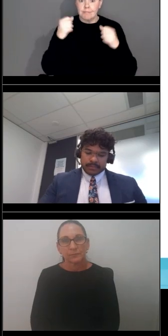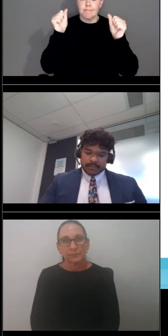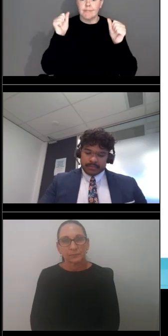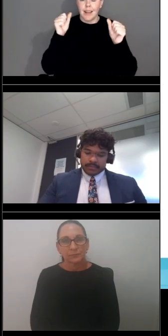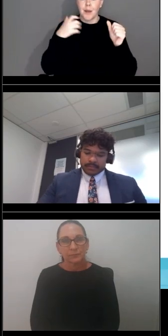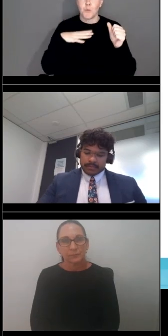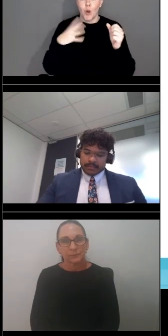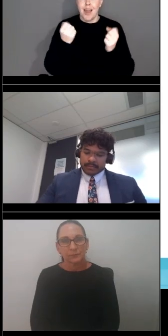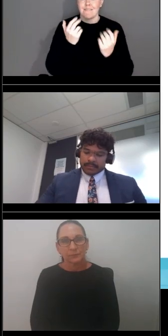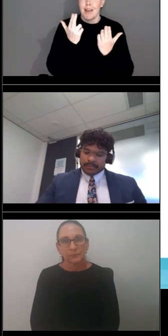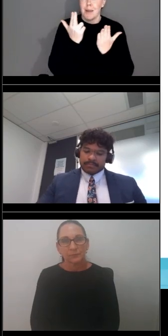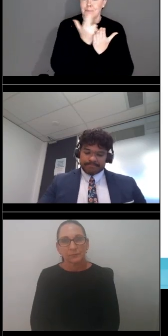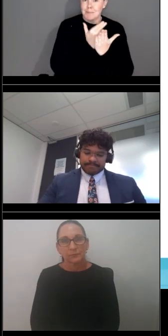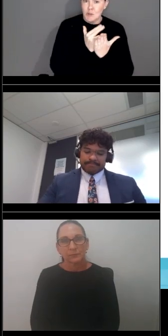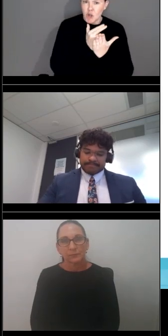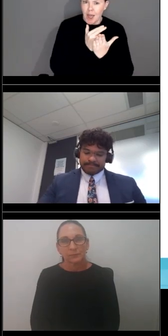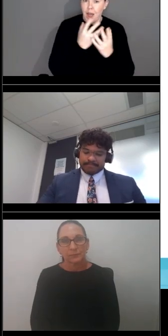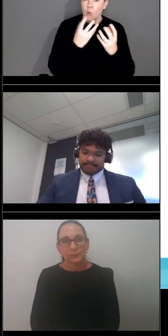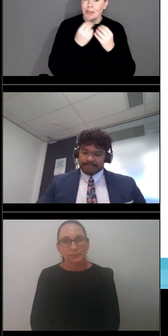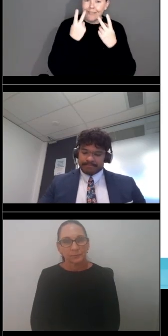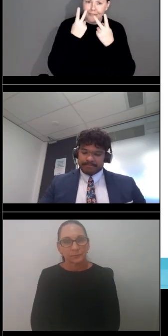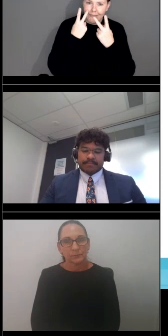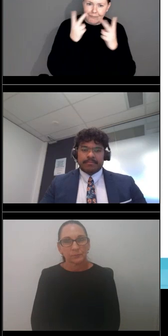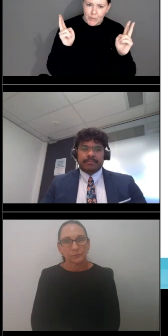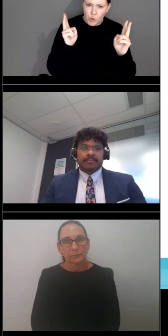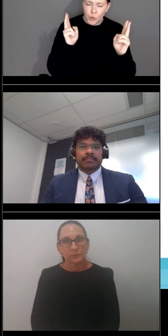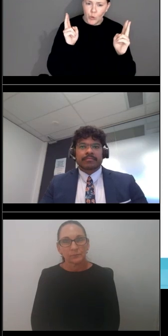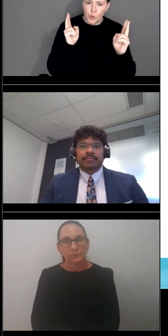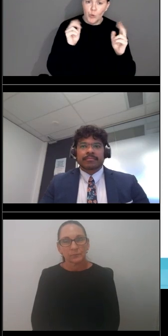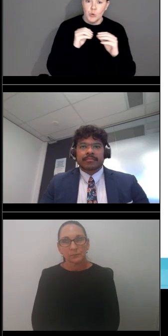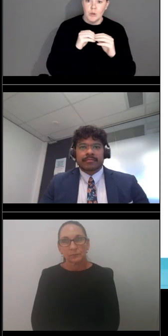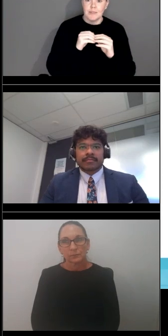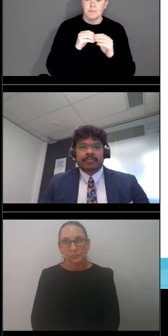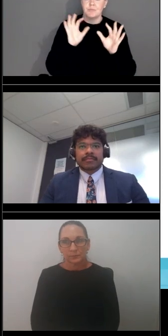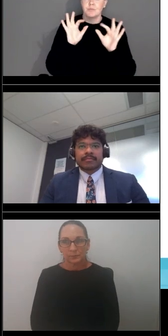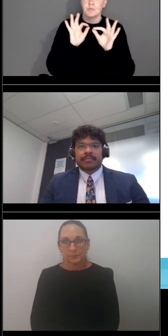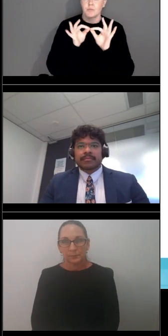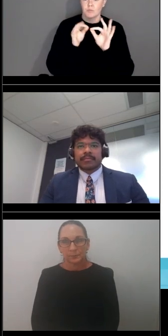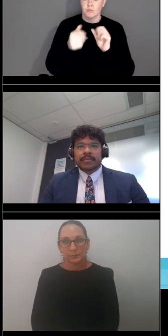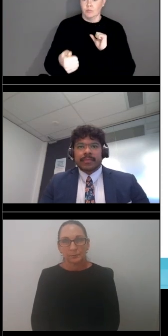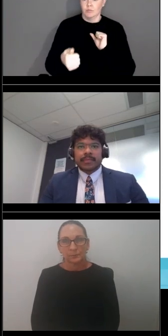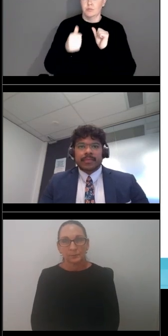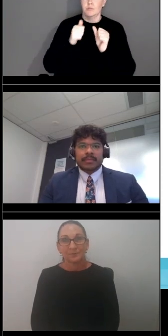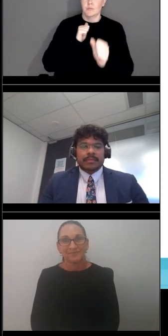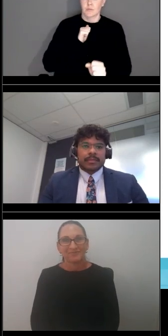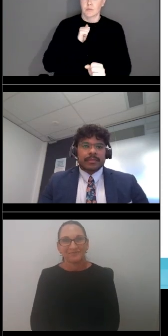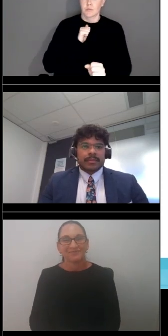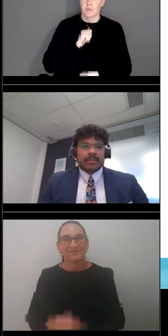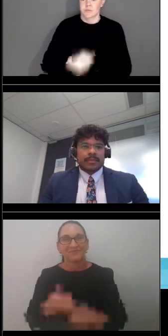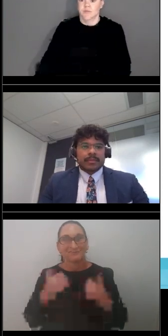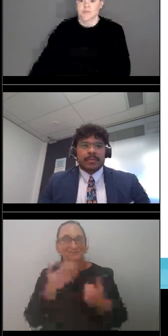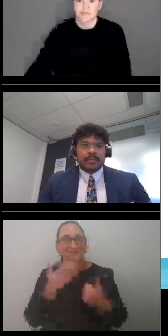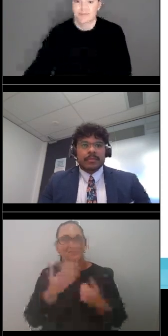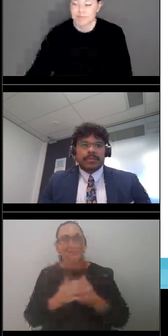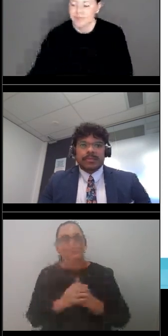of something and the visual image kind of explains itself in some ways and then if you actually can't